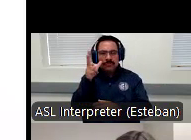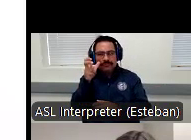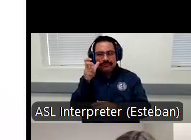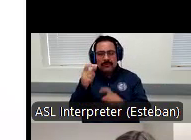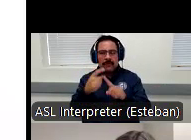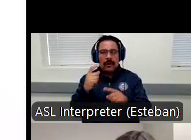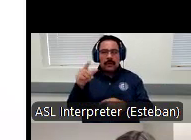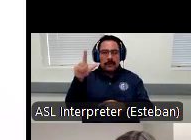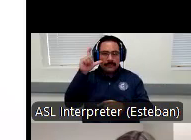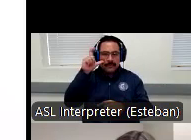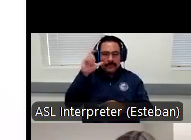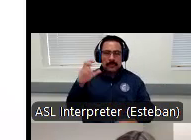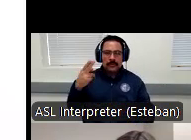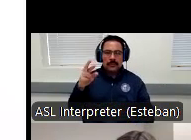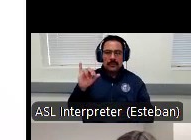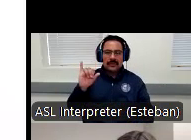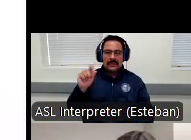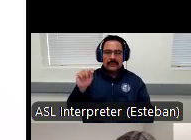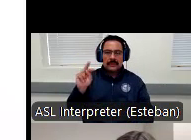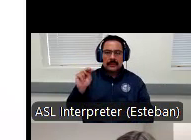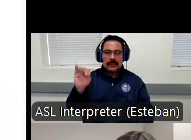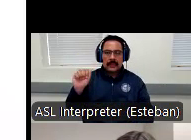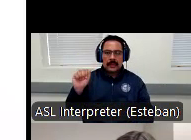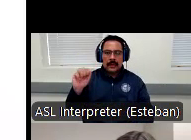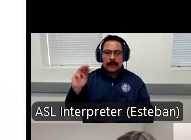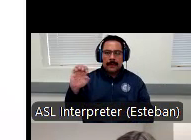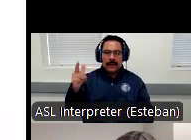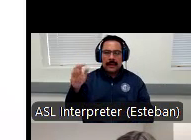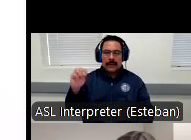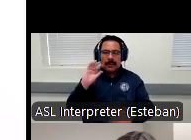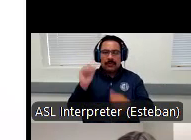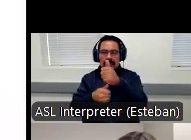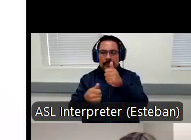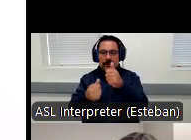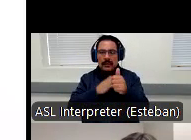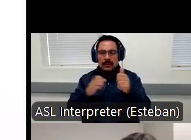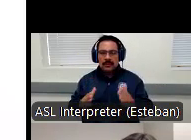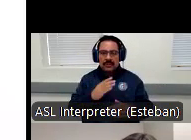Christina McGleam, my Deputy Commissioner, and Clare Stanhope who is our Training Officer. We